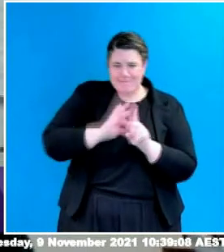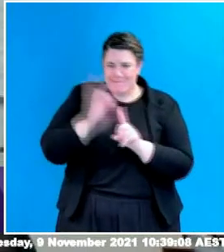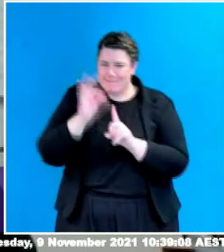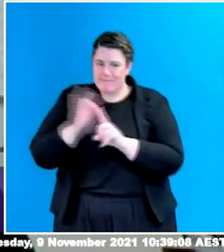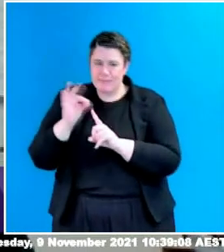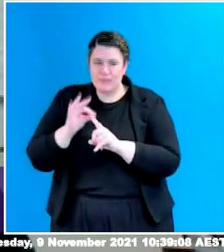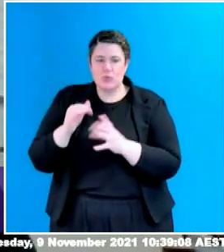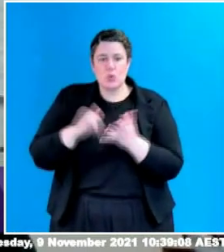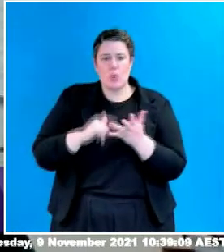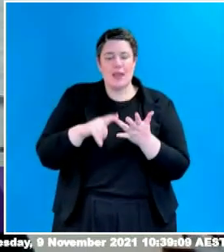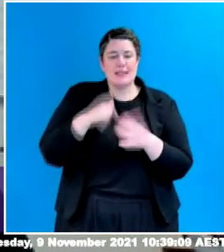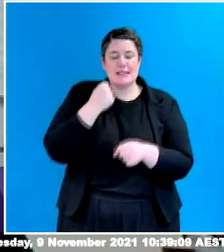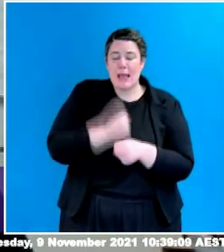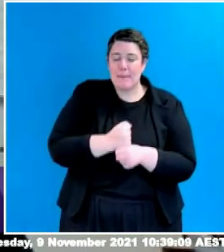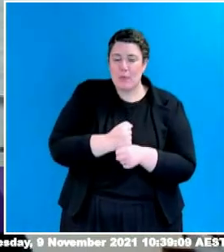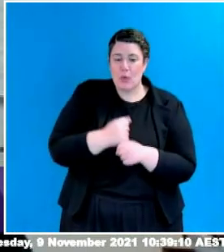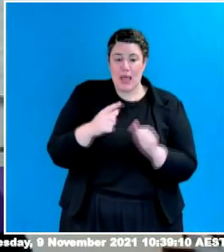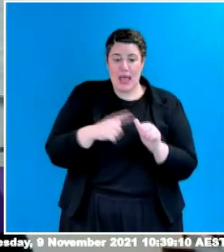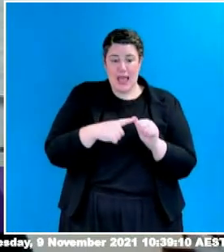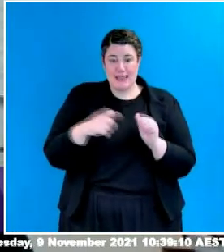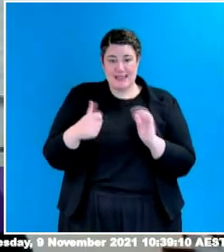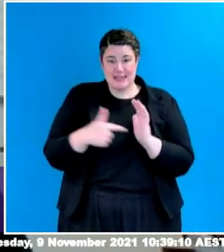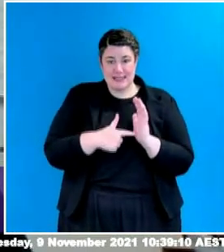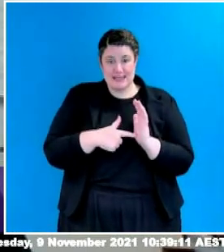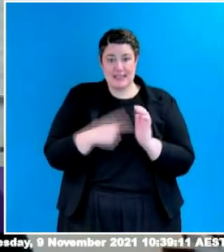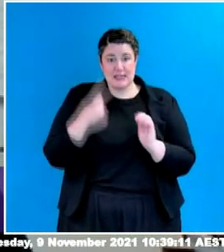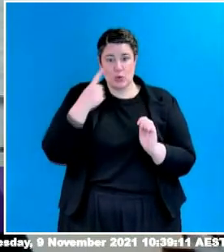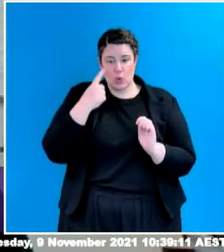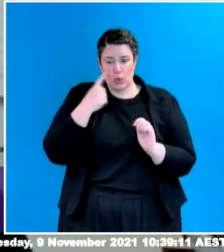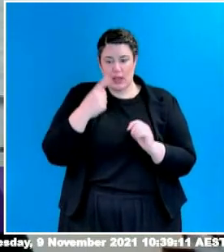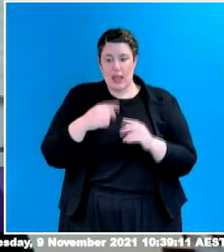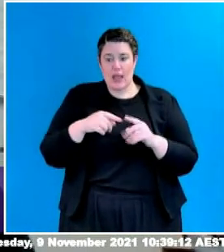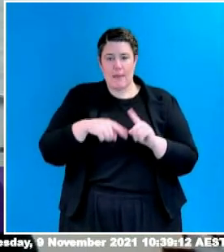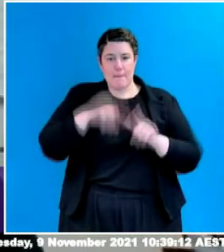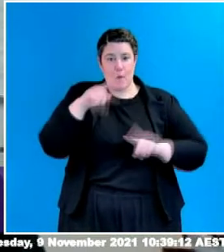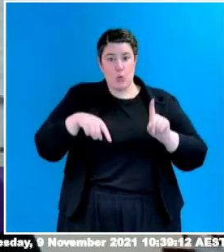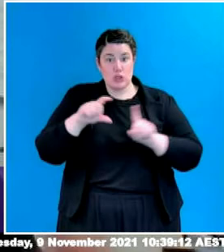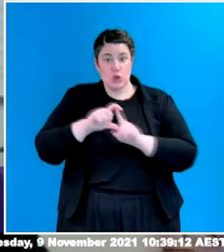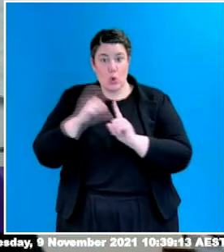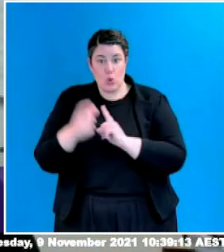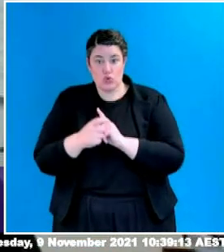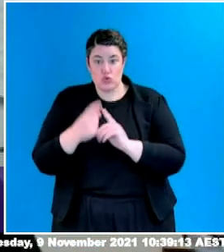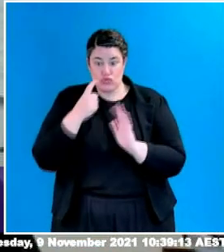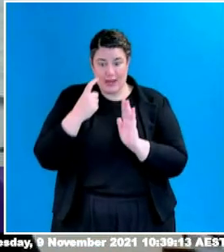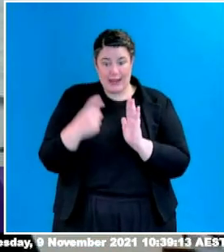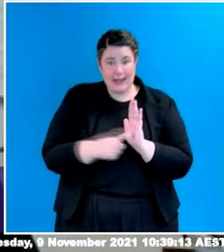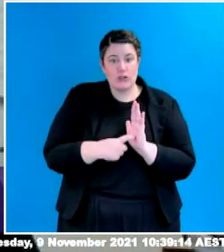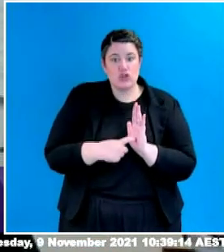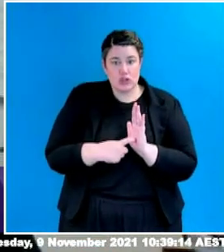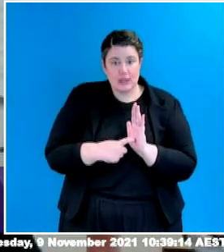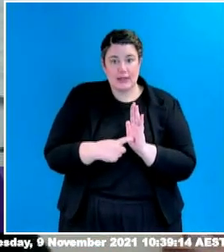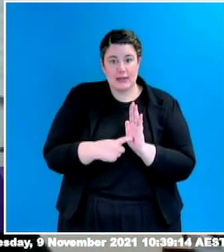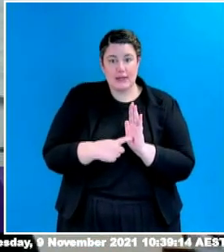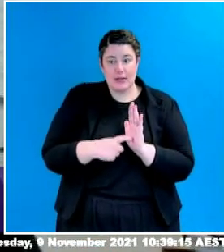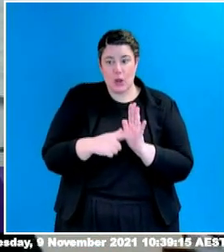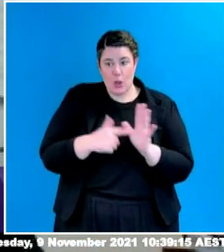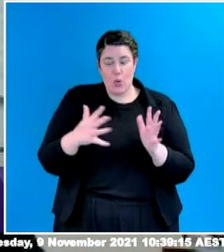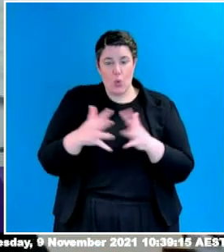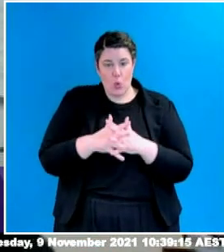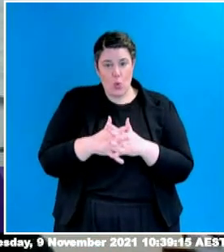For example, the ACT is looking at a multicultural recognition Act at the moment, which is very much about expressing the positive obligation on